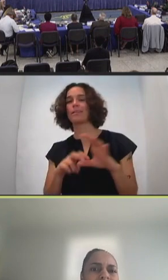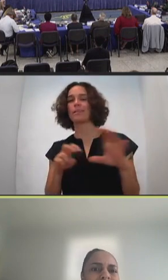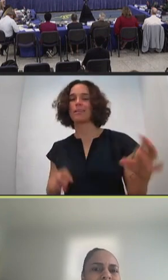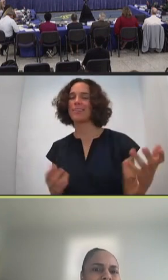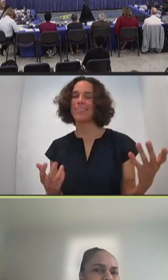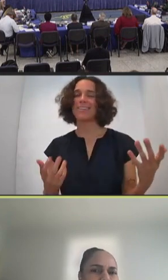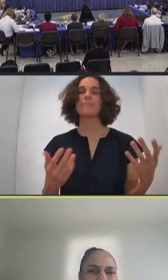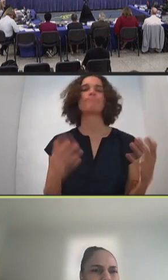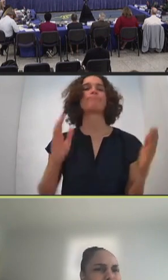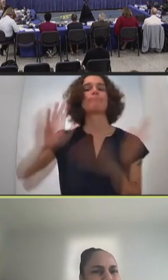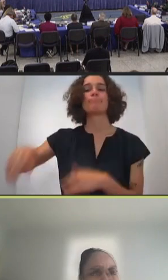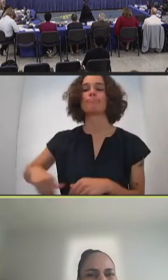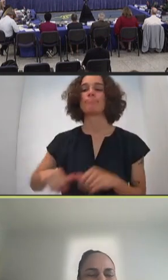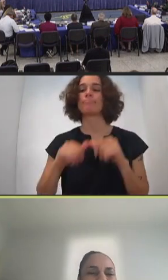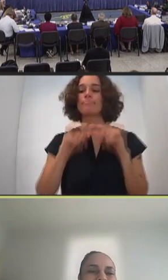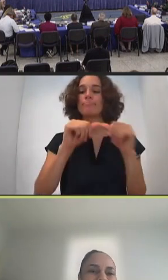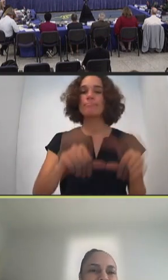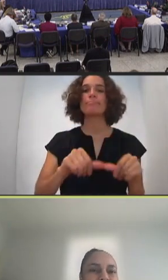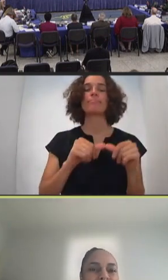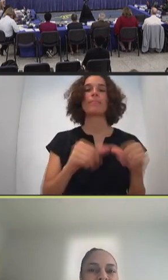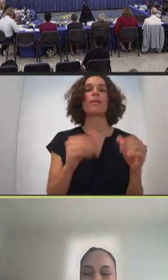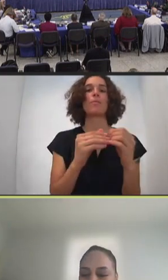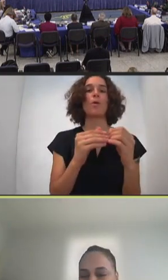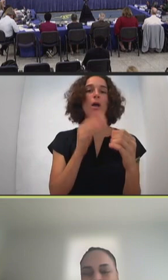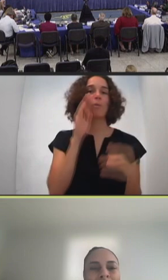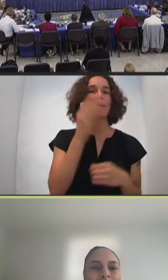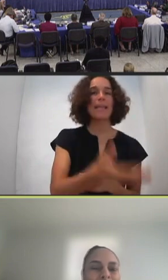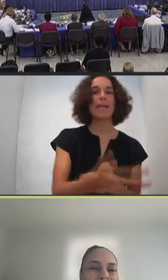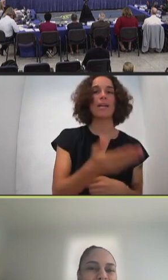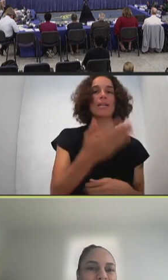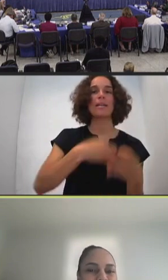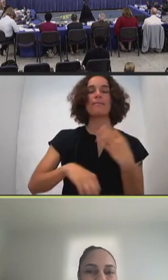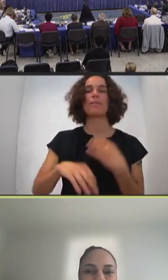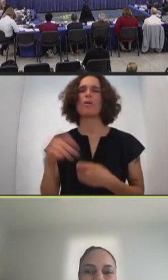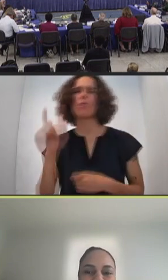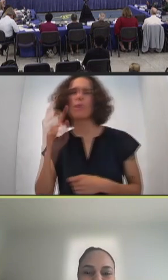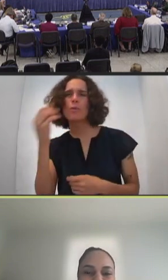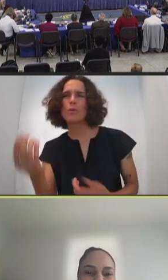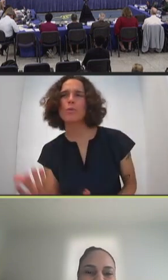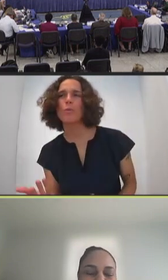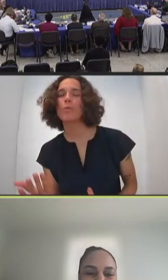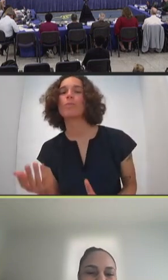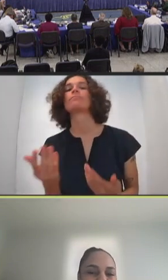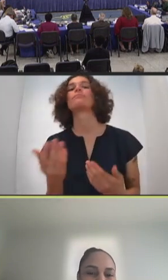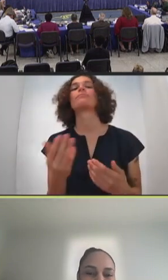there,' less 'Where have you been,'" right? So, I really get goosebumps when I see these ads,